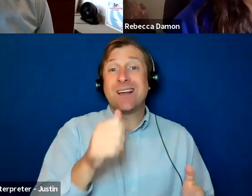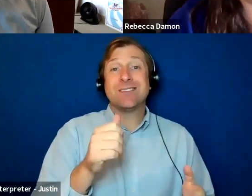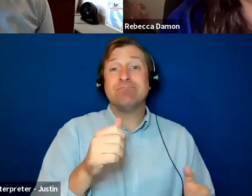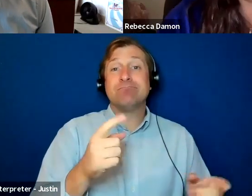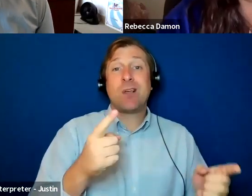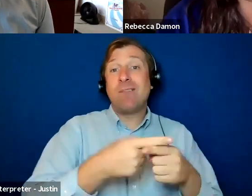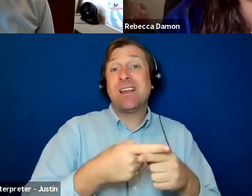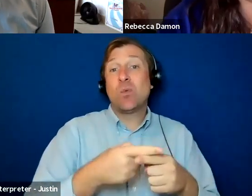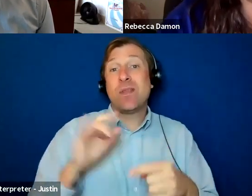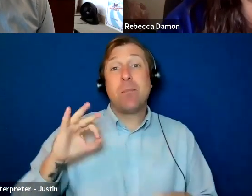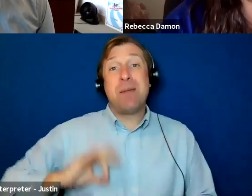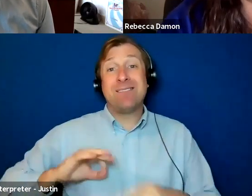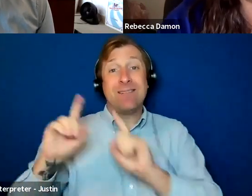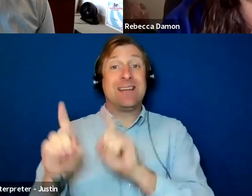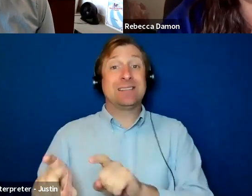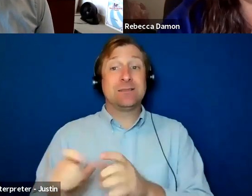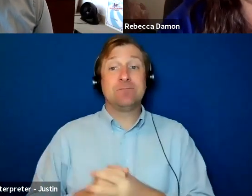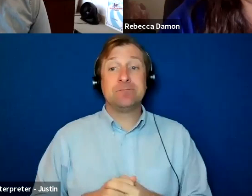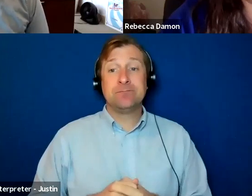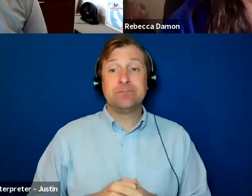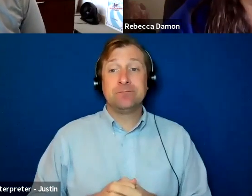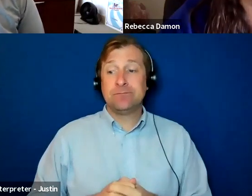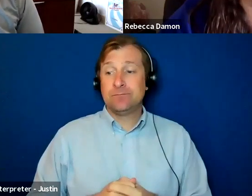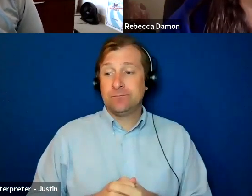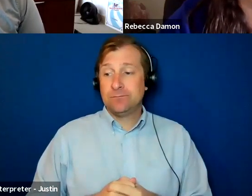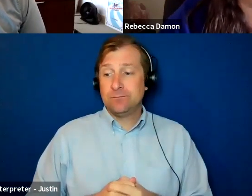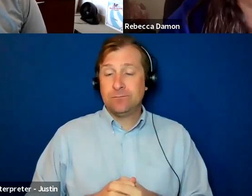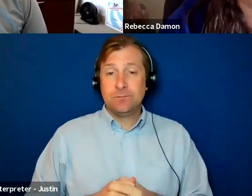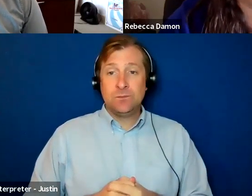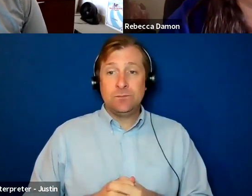Great, so there is a question here